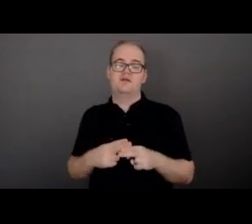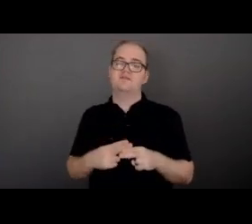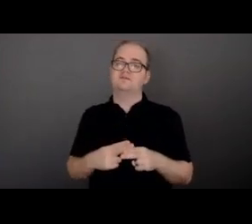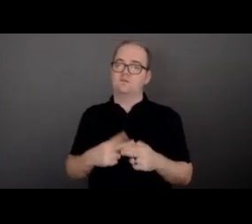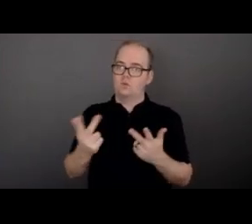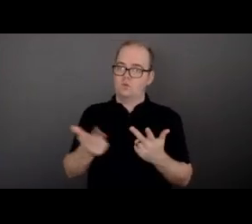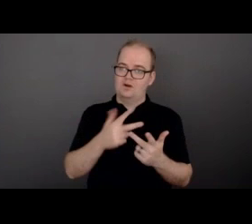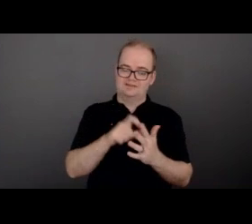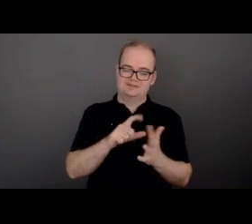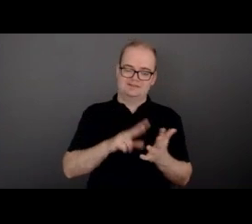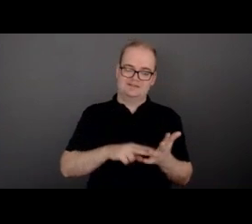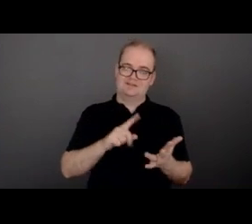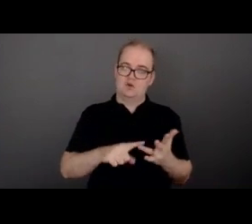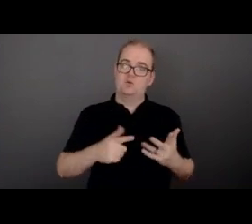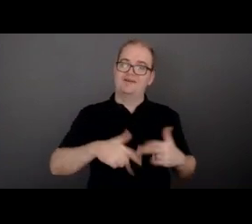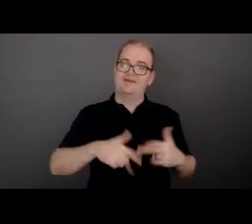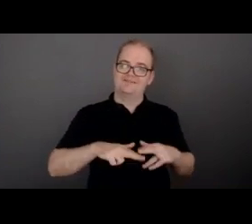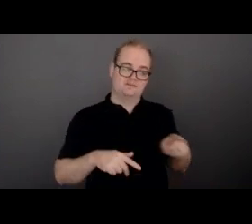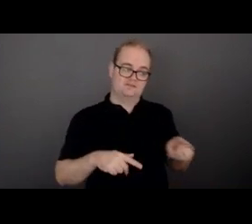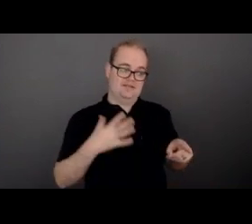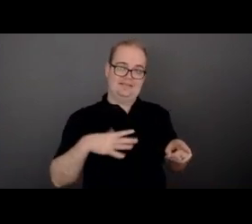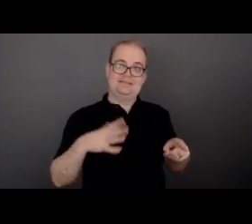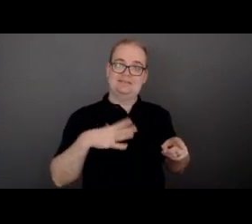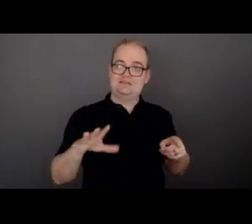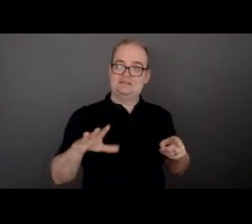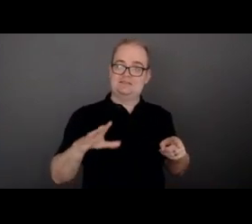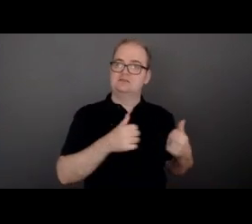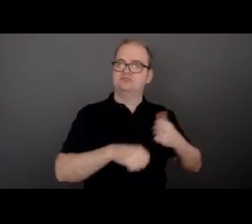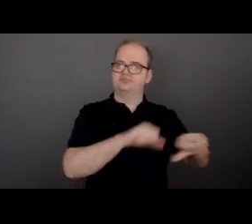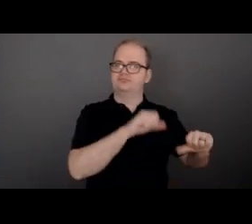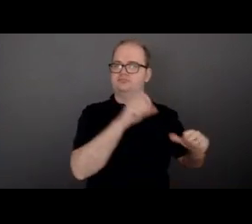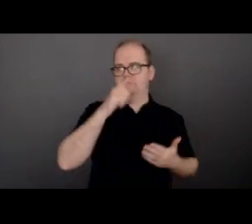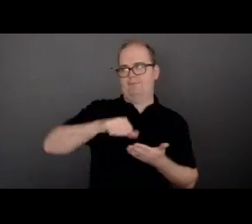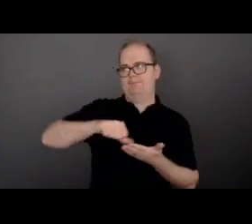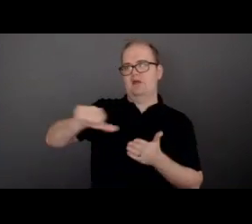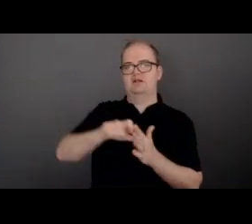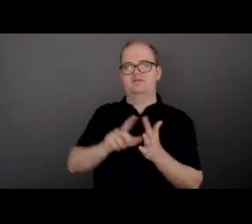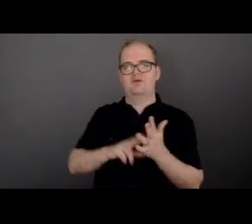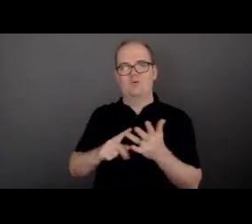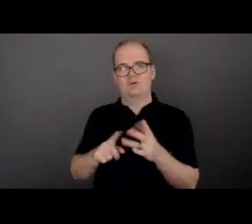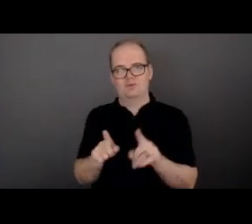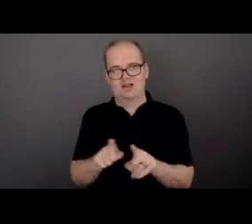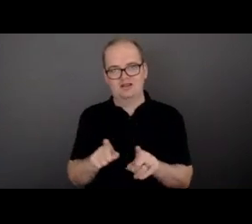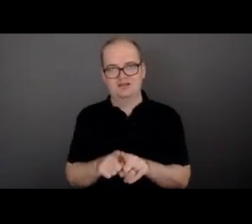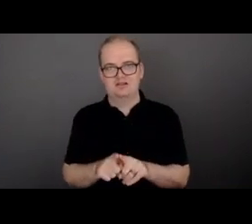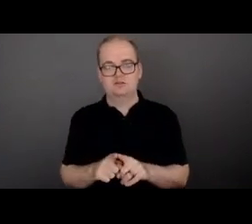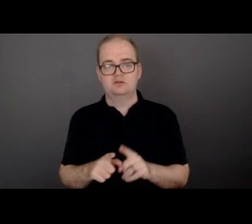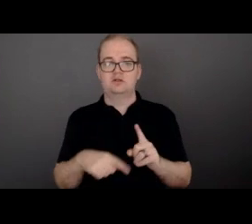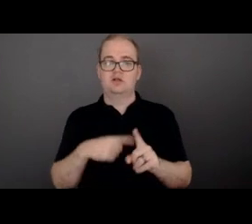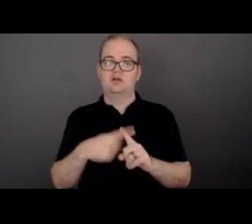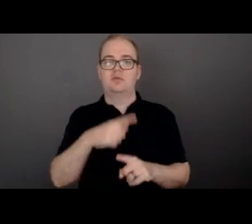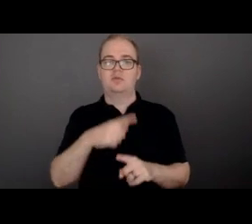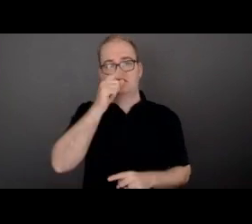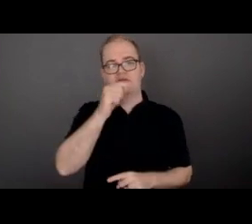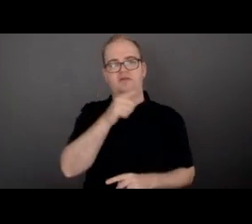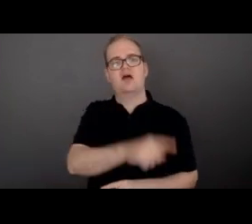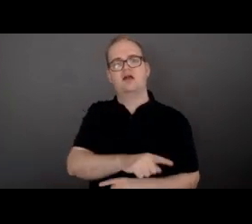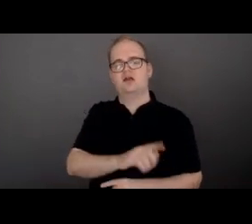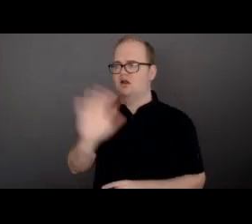need protection and they can also contest the order, so disagree with it.